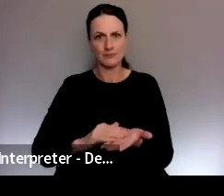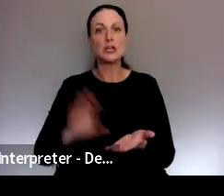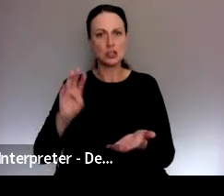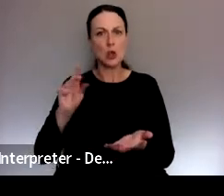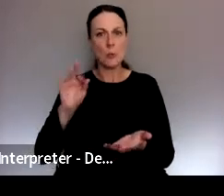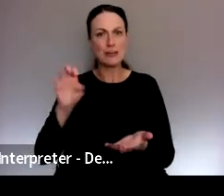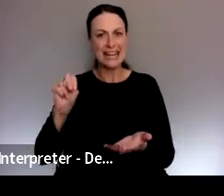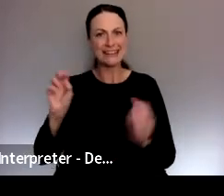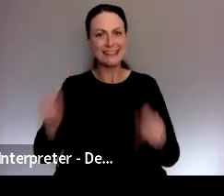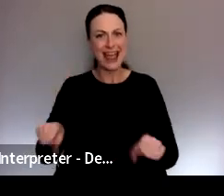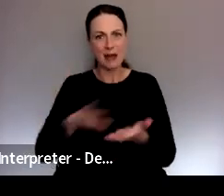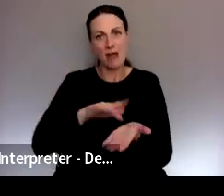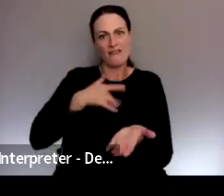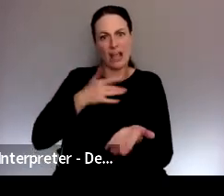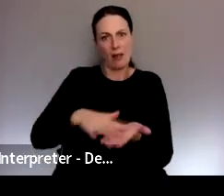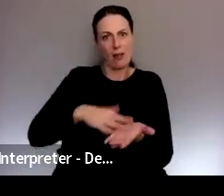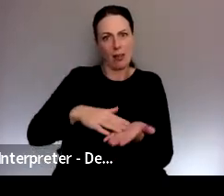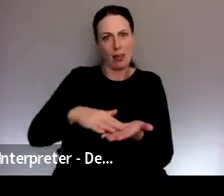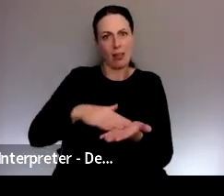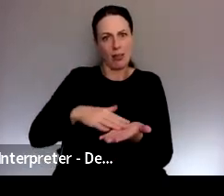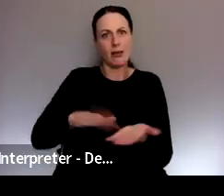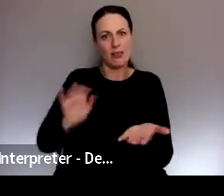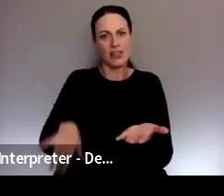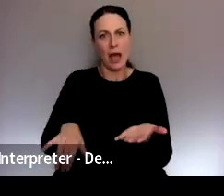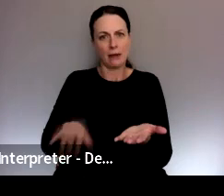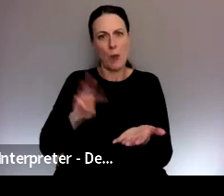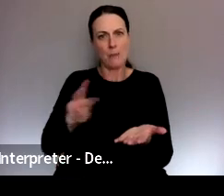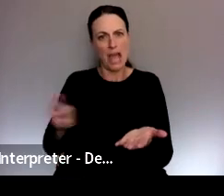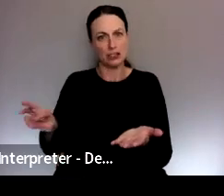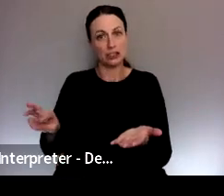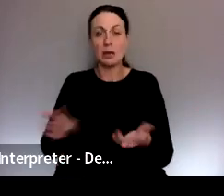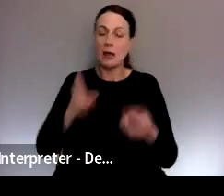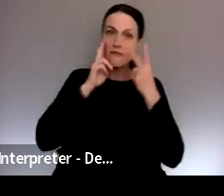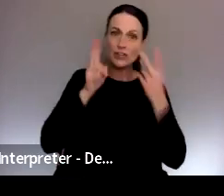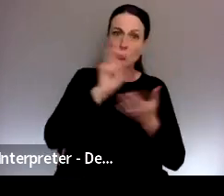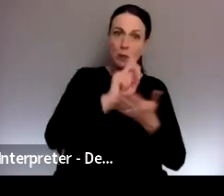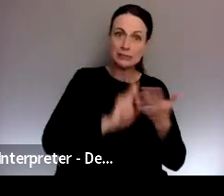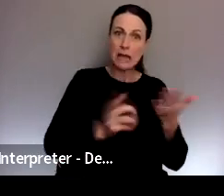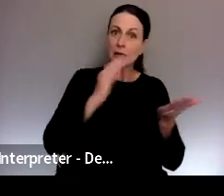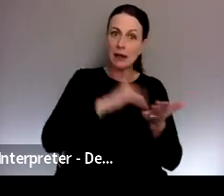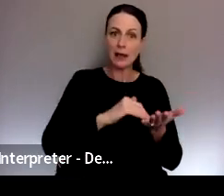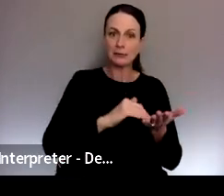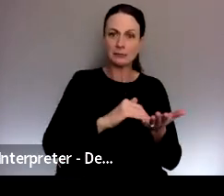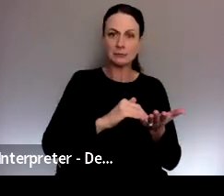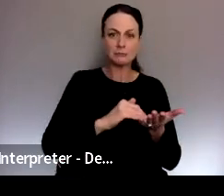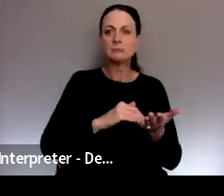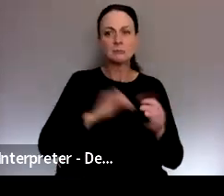so that Maureen can feel a web page and visual design, there again.